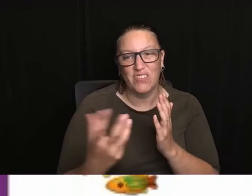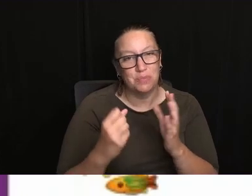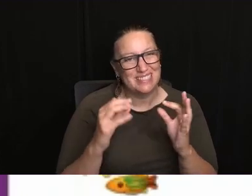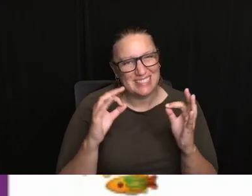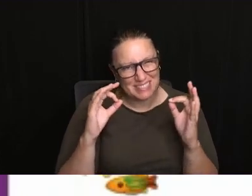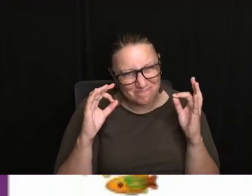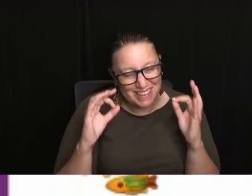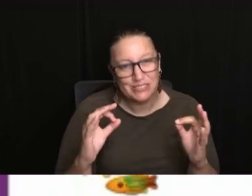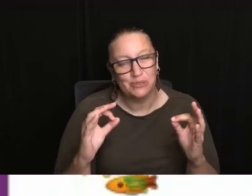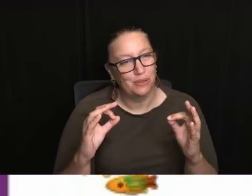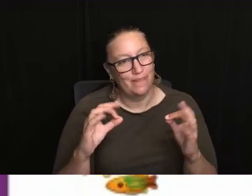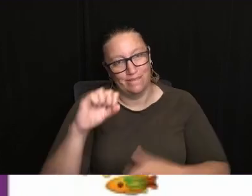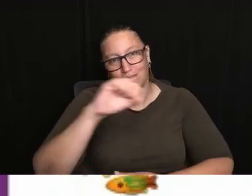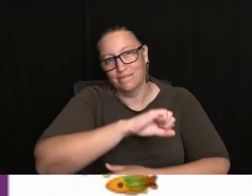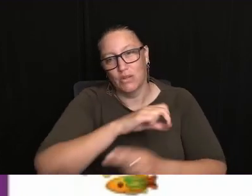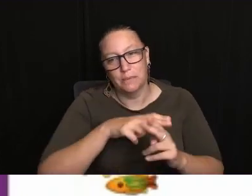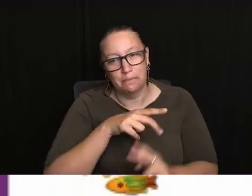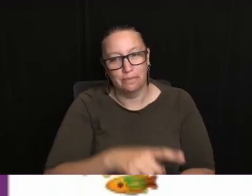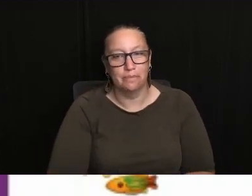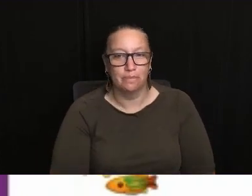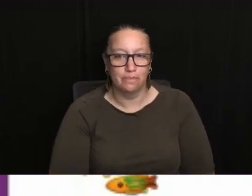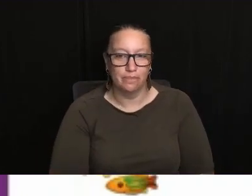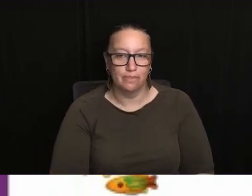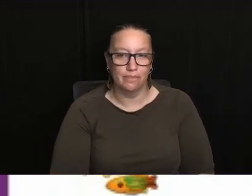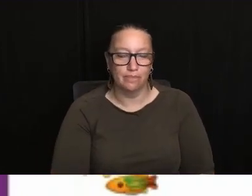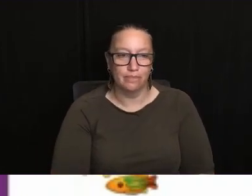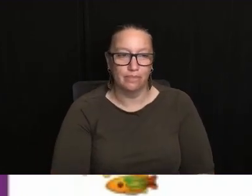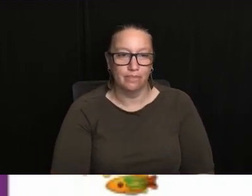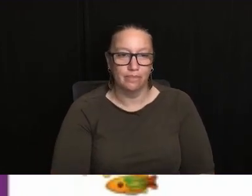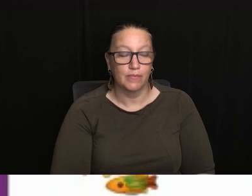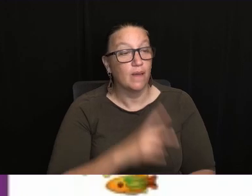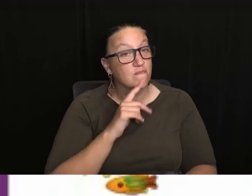Our follow-up included to visit to geneticists at Westmead Children's Hospital and that's where we met